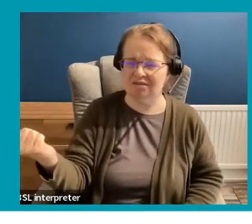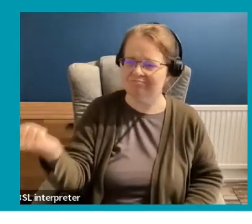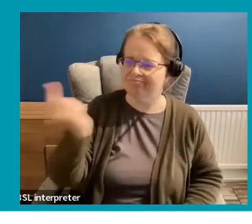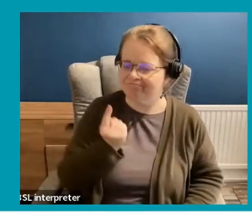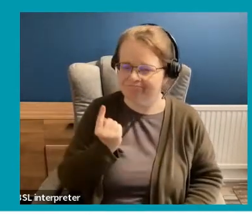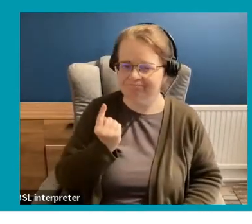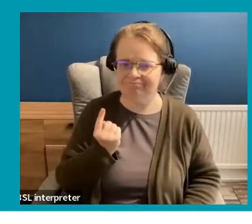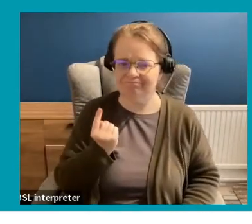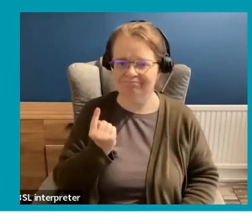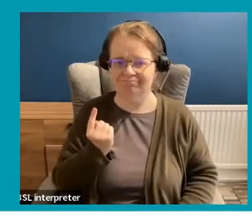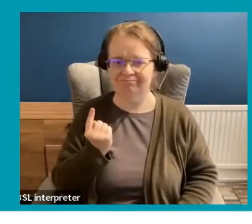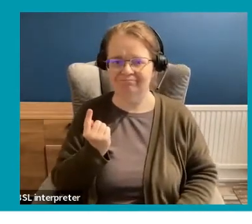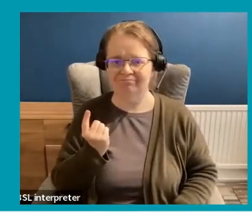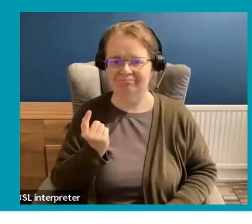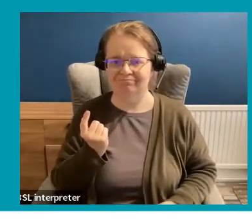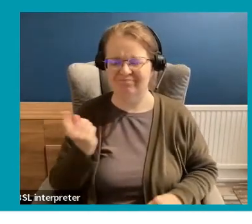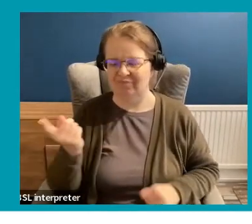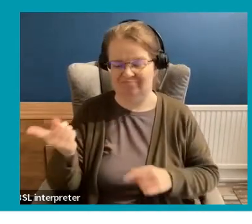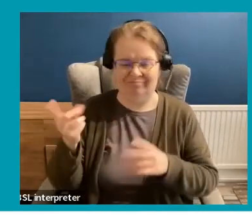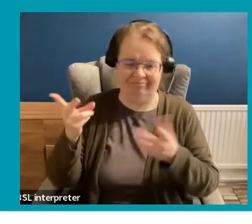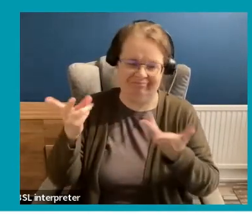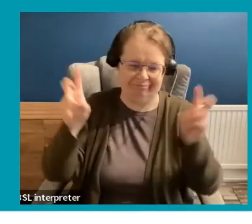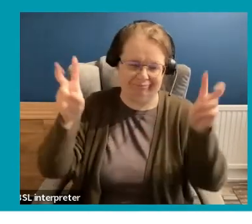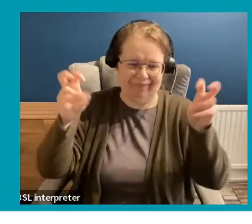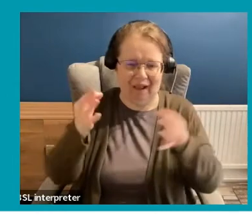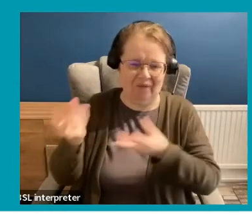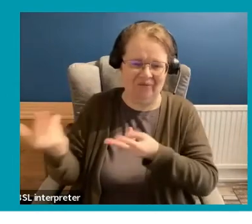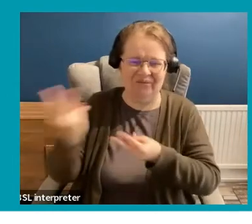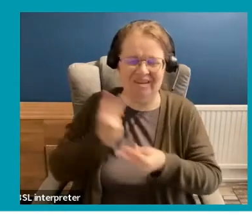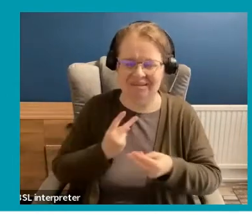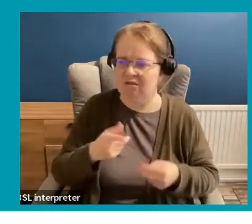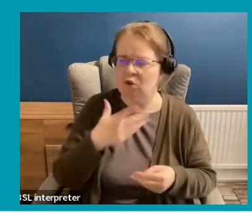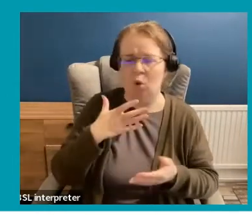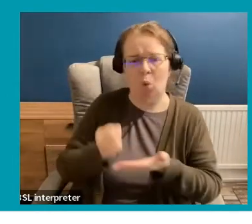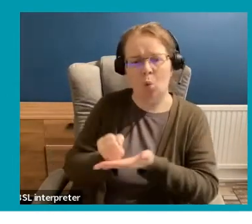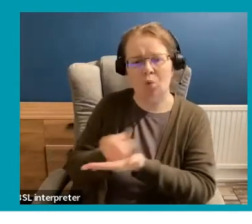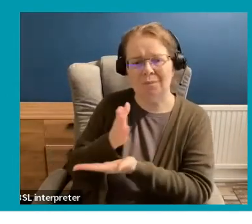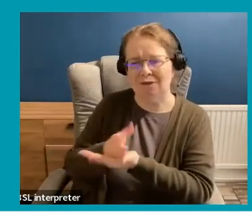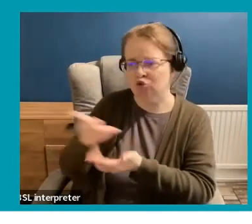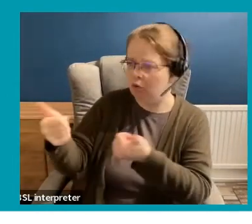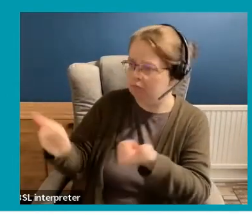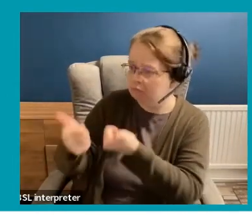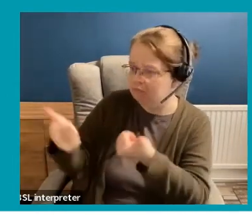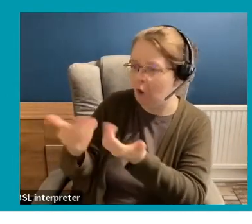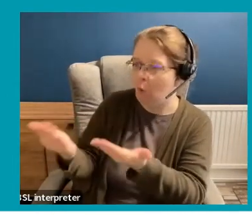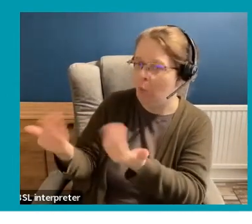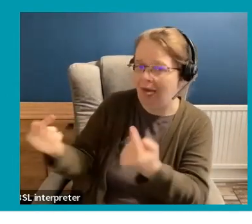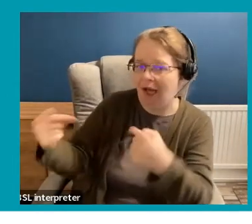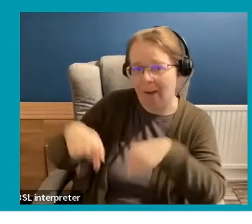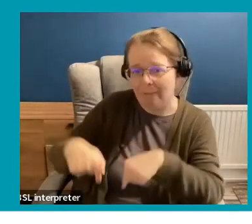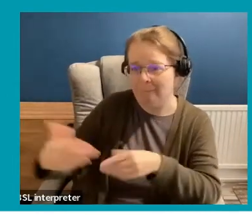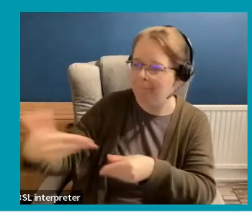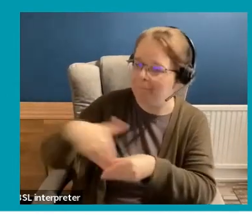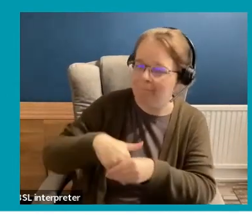obviously they are visitors and they want to make sure those visitors are welcomed. Yeah, for sure.